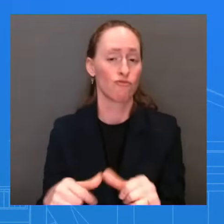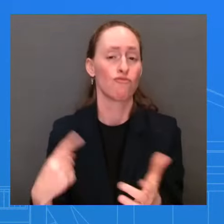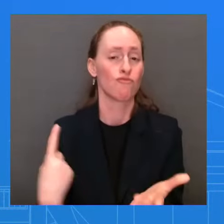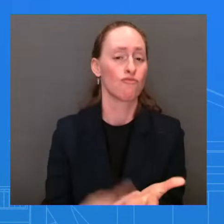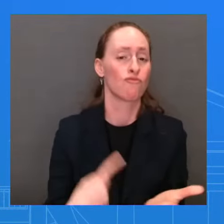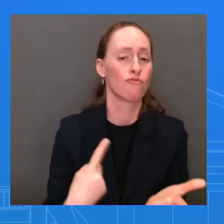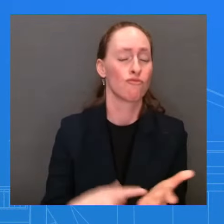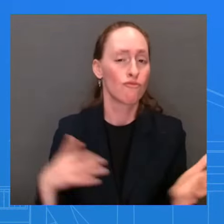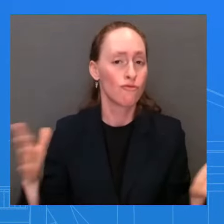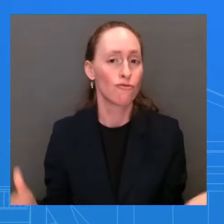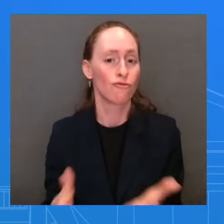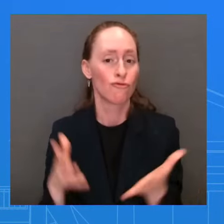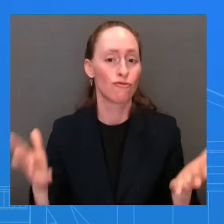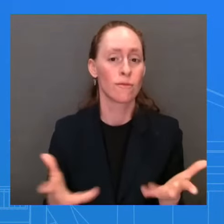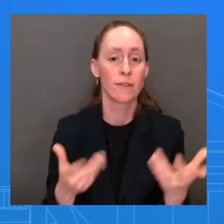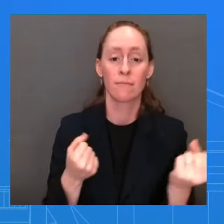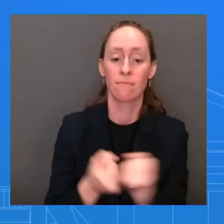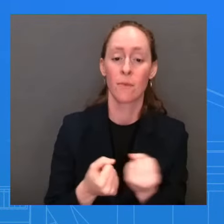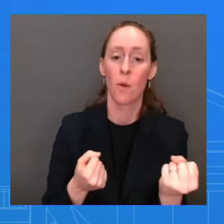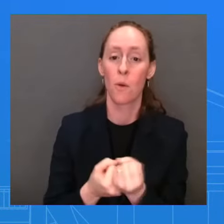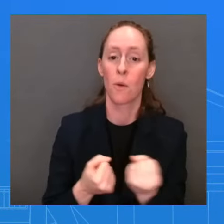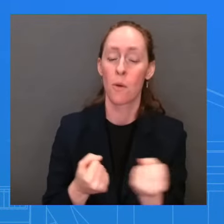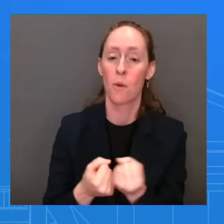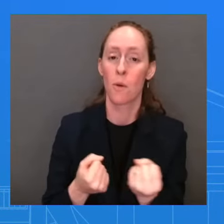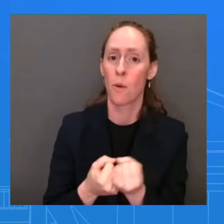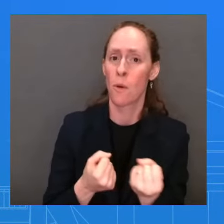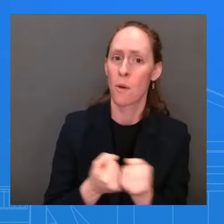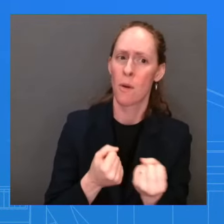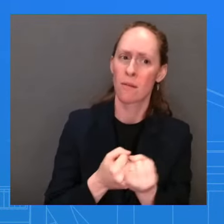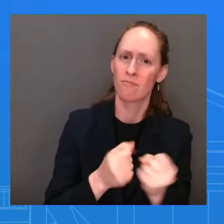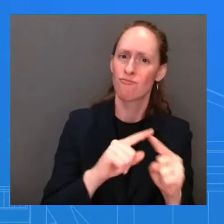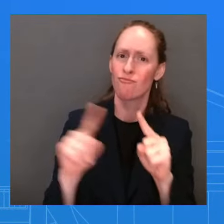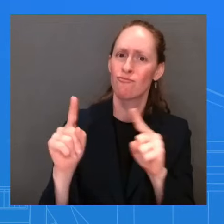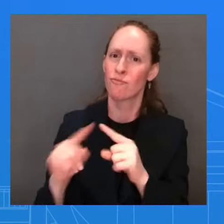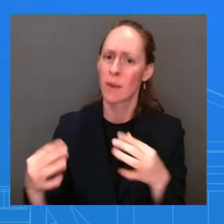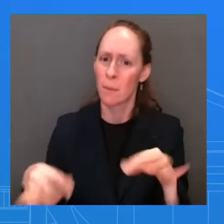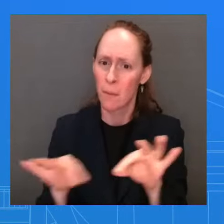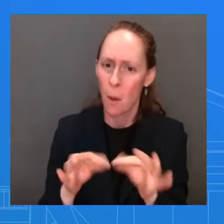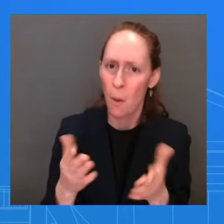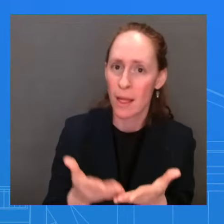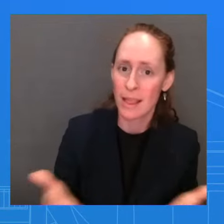The Press: And are you -- and would you say the same about the Secretary of Labor nominee? Since the President was just at a --